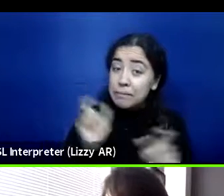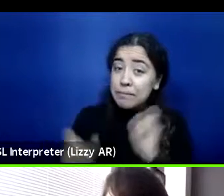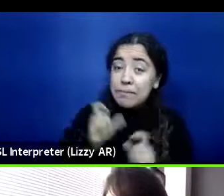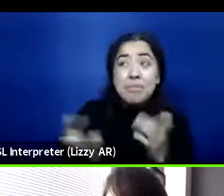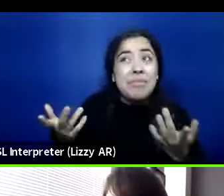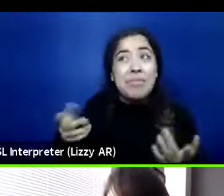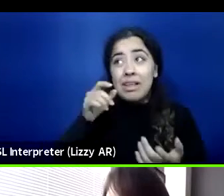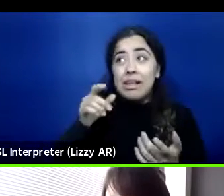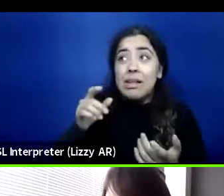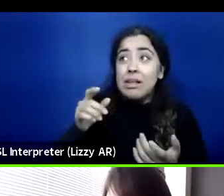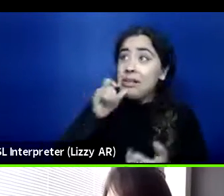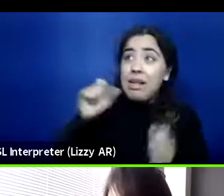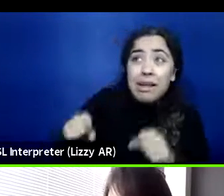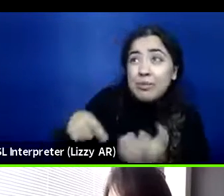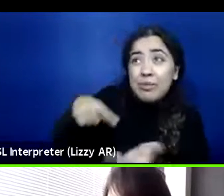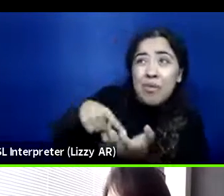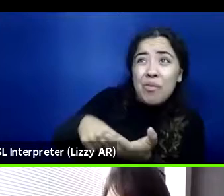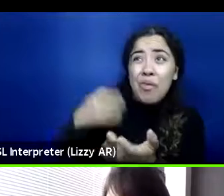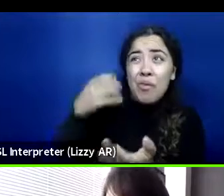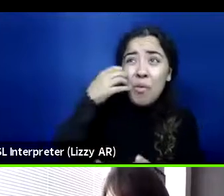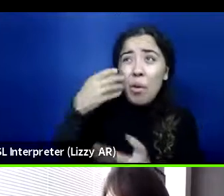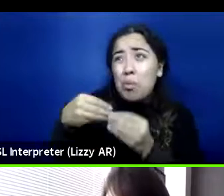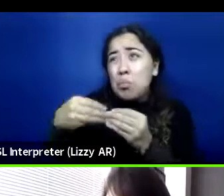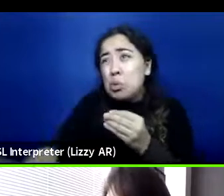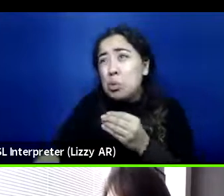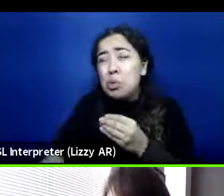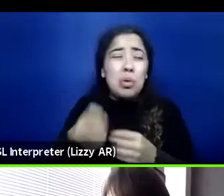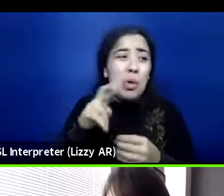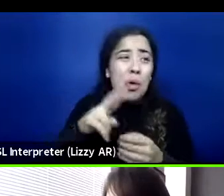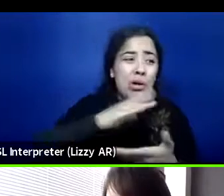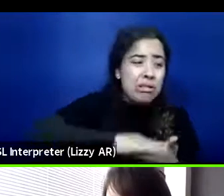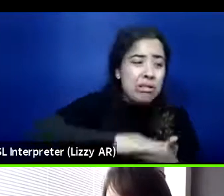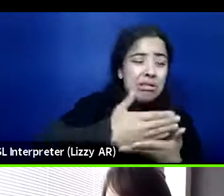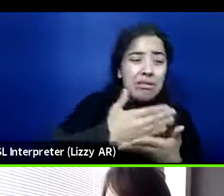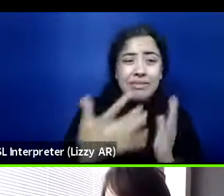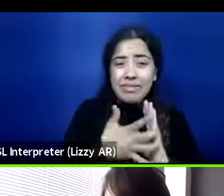And we have been able to secure